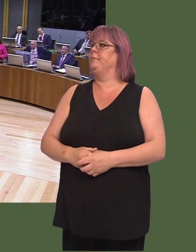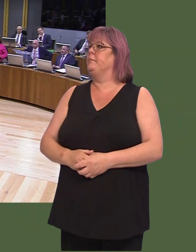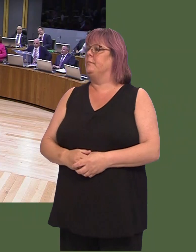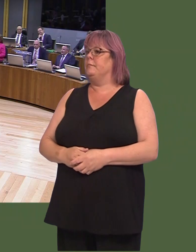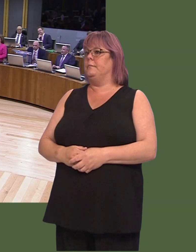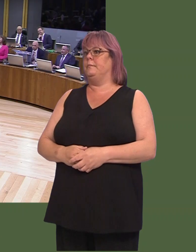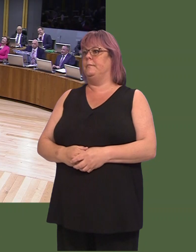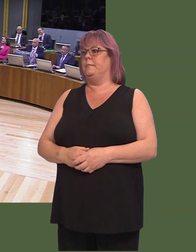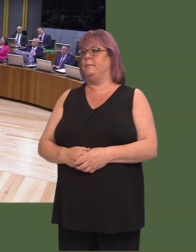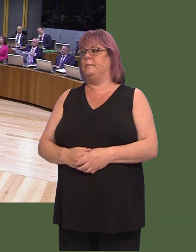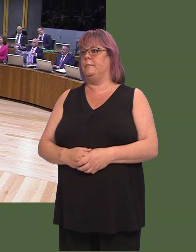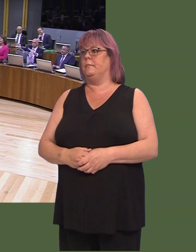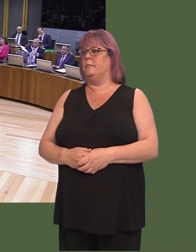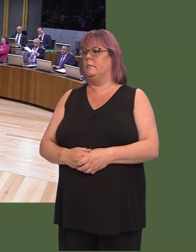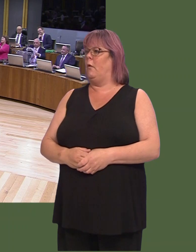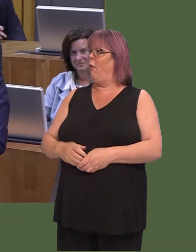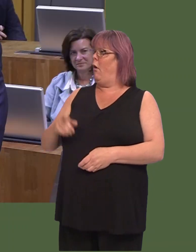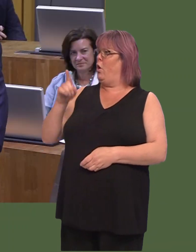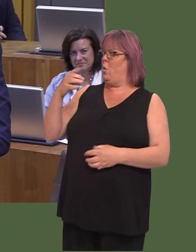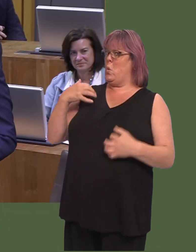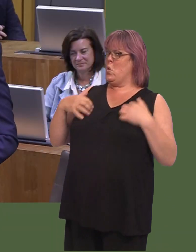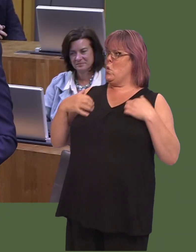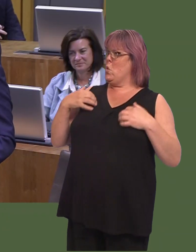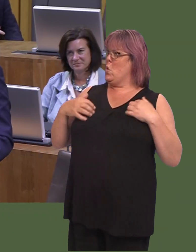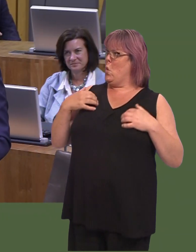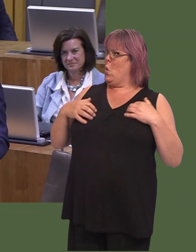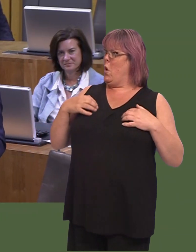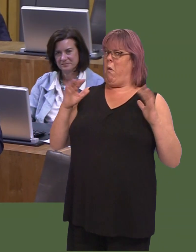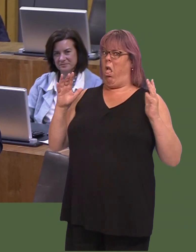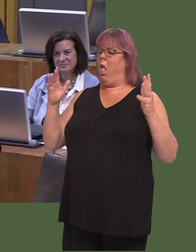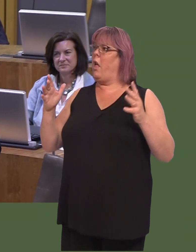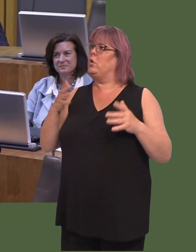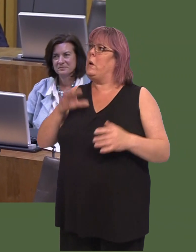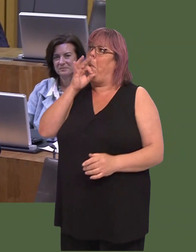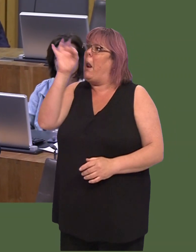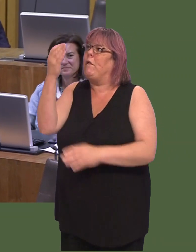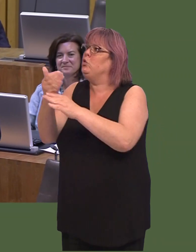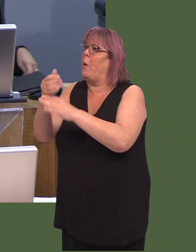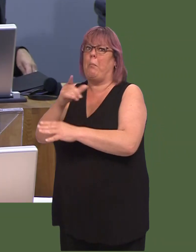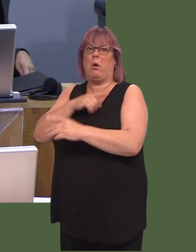Carwyn Jones AM: Well, he is more animated than I've seen him for the past 11 years in this Chamber.